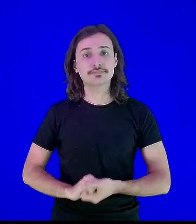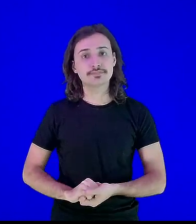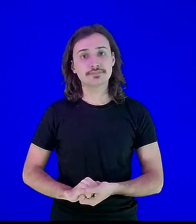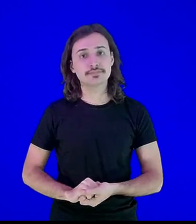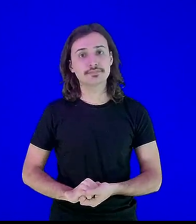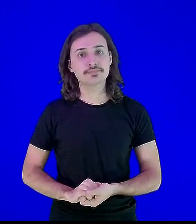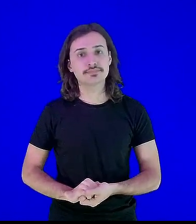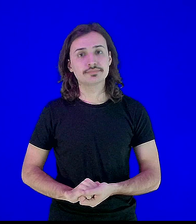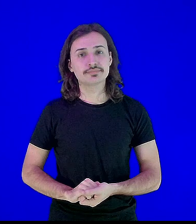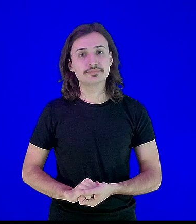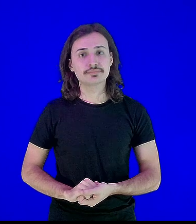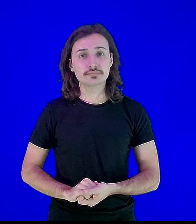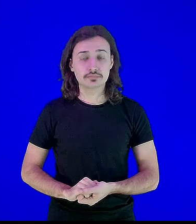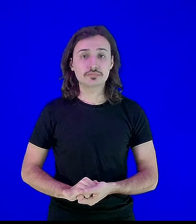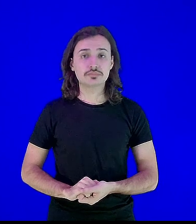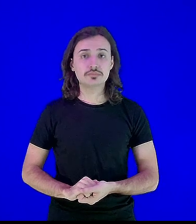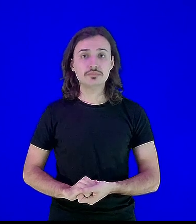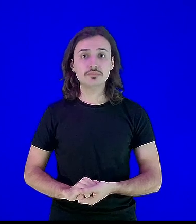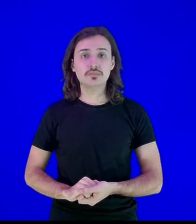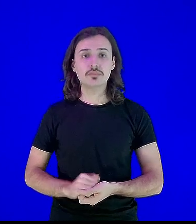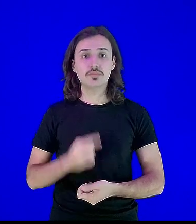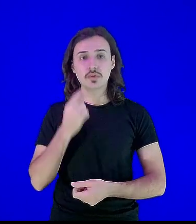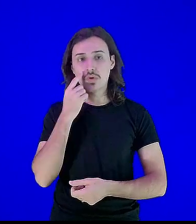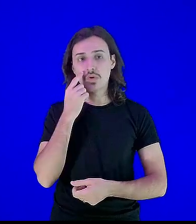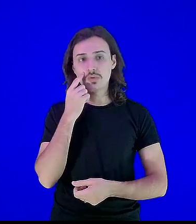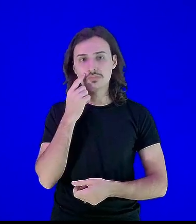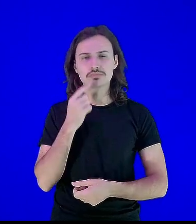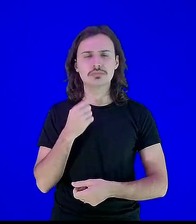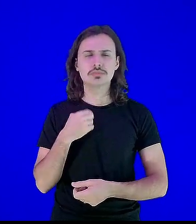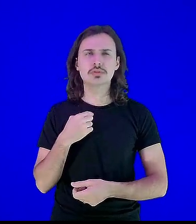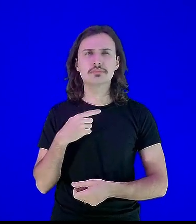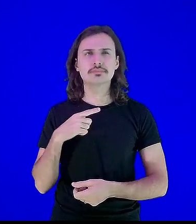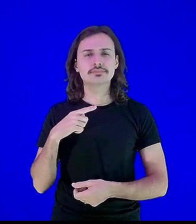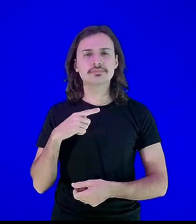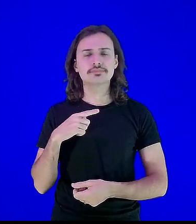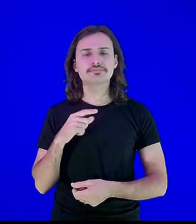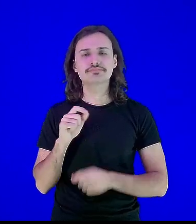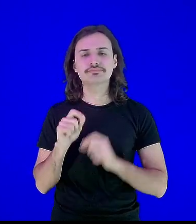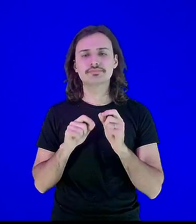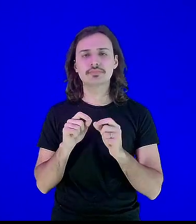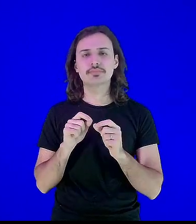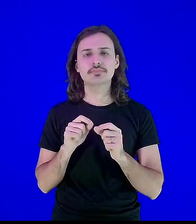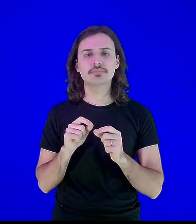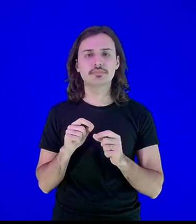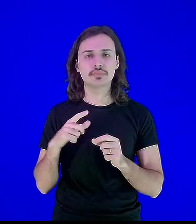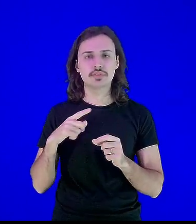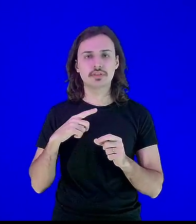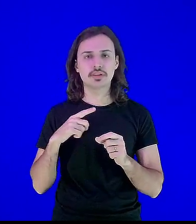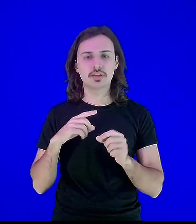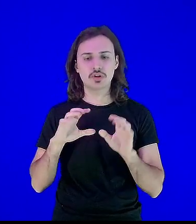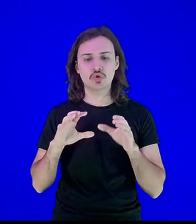the final bundle By "bundle" I mean a set of HTML,